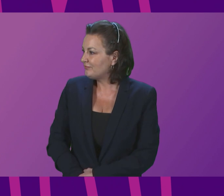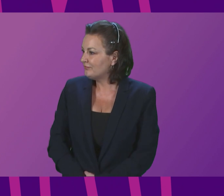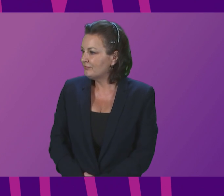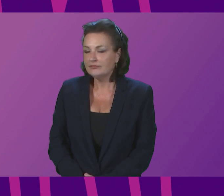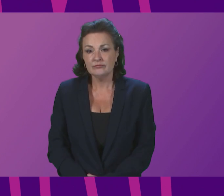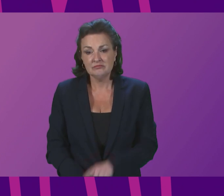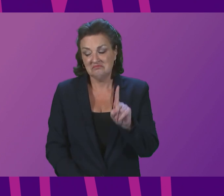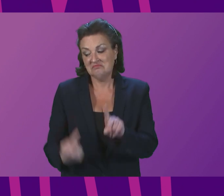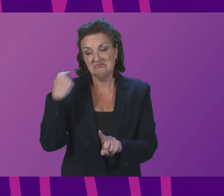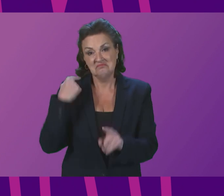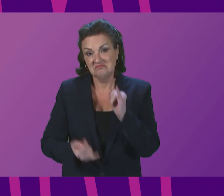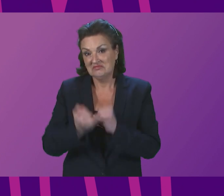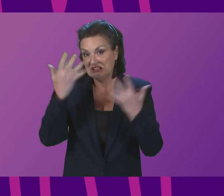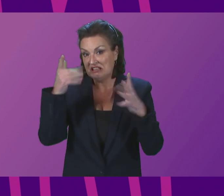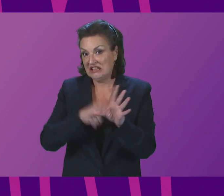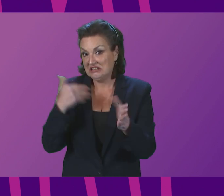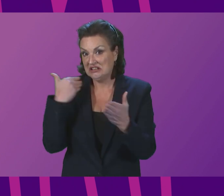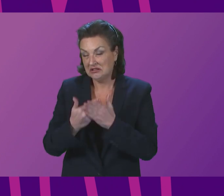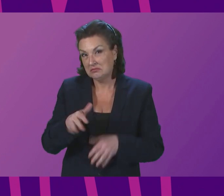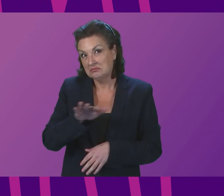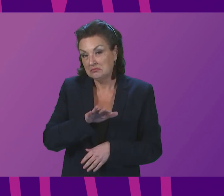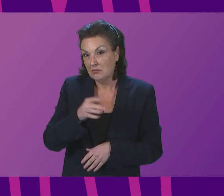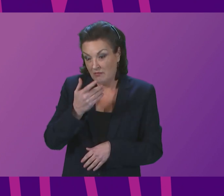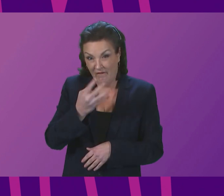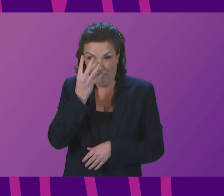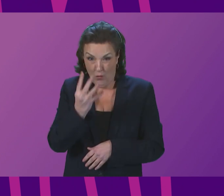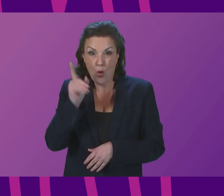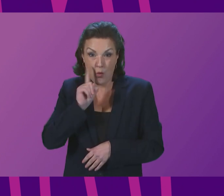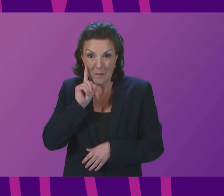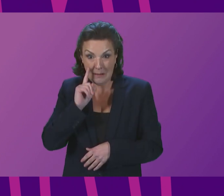Over the past decade, no fewer than four women have died while patients on the Moredun ward